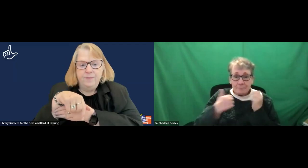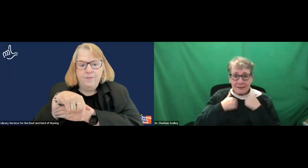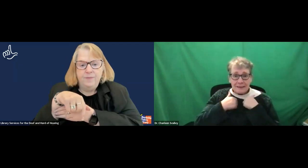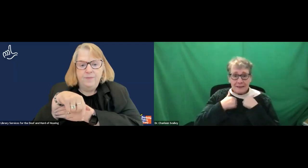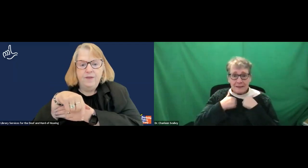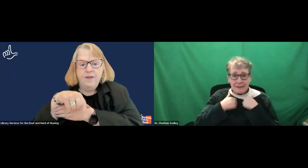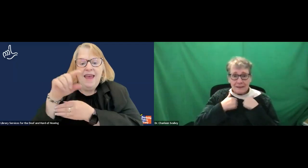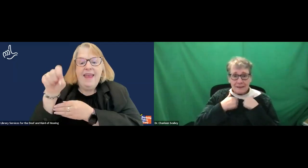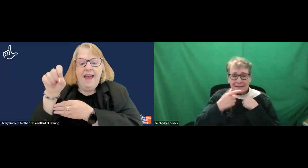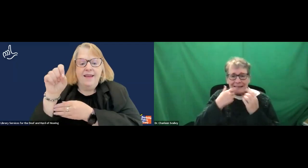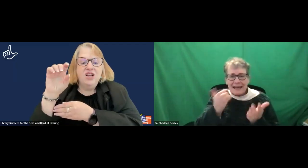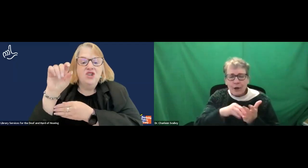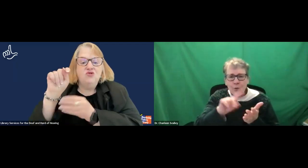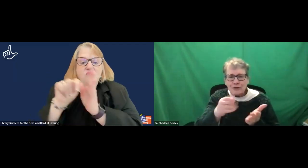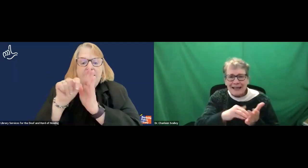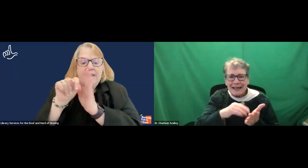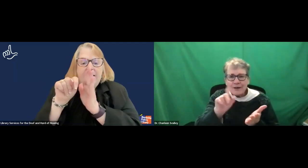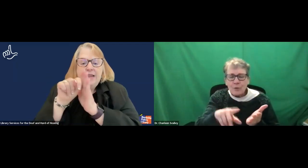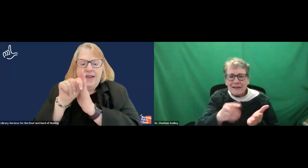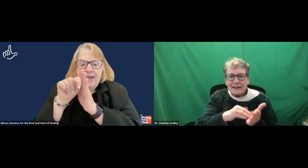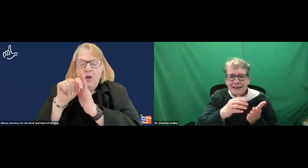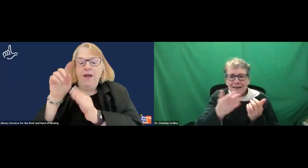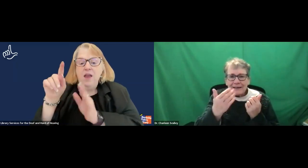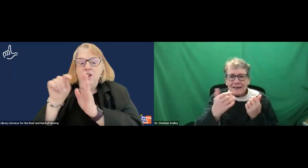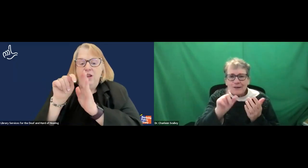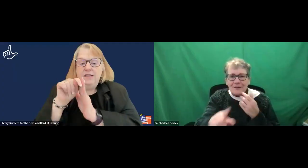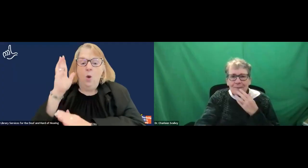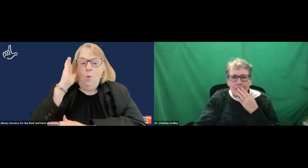social work services to families in Tennessee? [Interpreter for Dr. Charleen] Can you repeat that question?